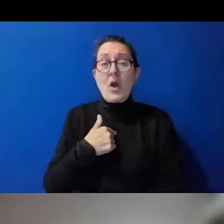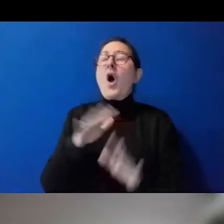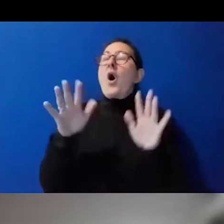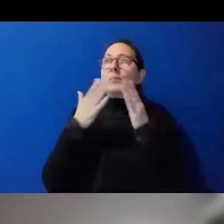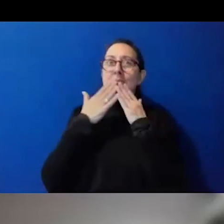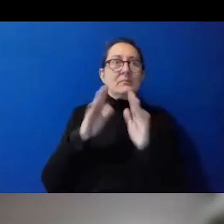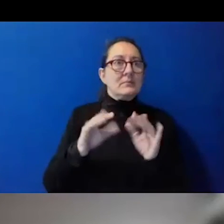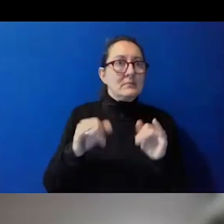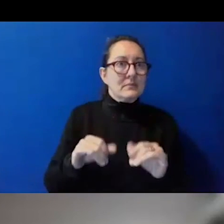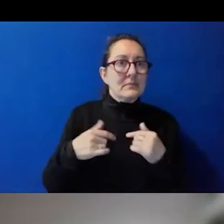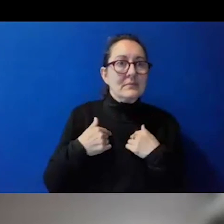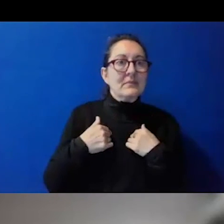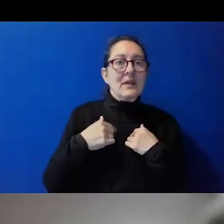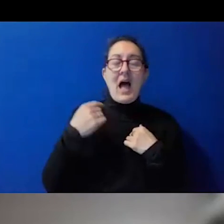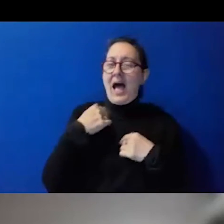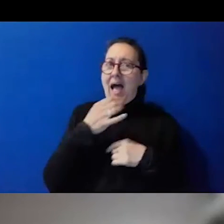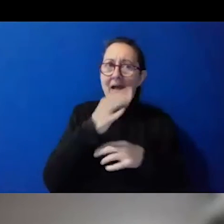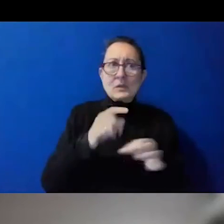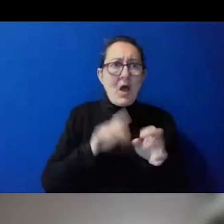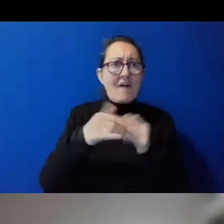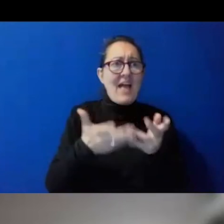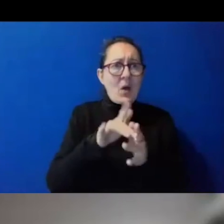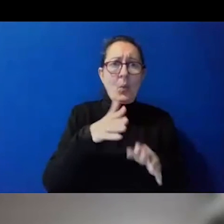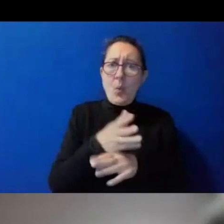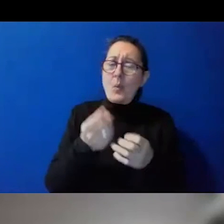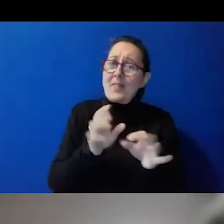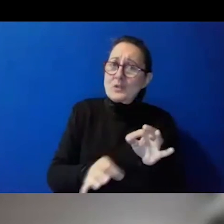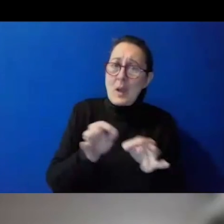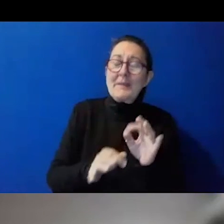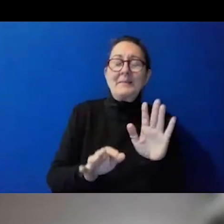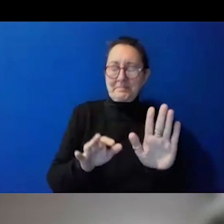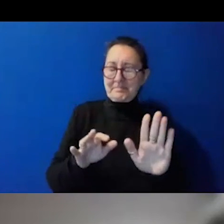could you tell us a bit about how you work with interpreters yeah yeah I I'm reminded by our very